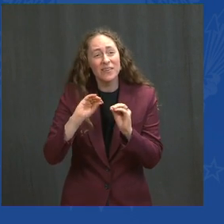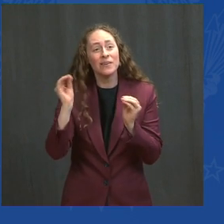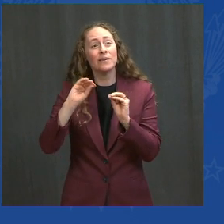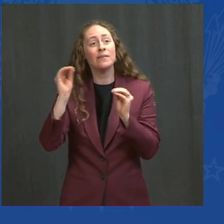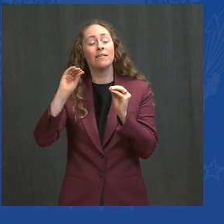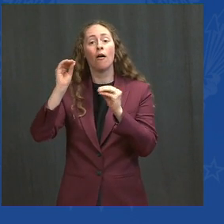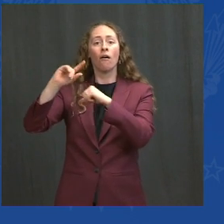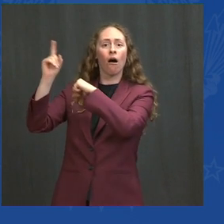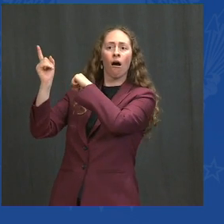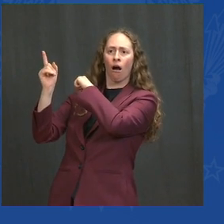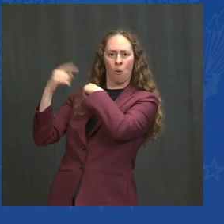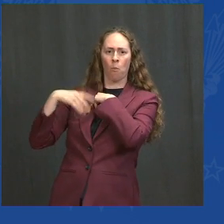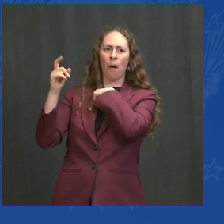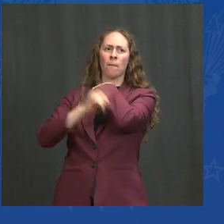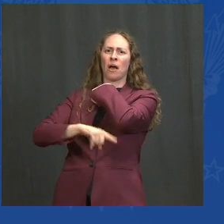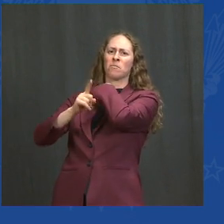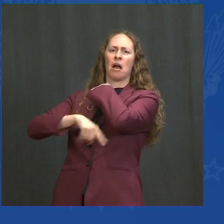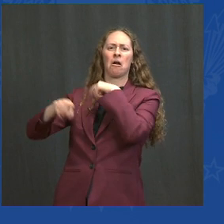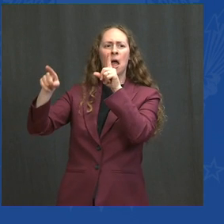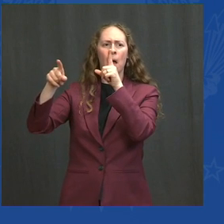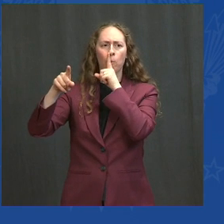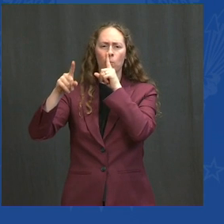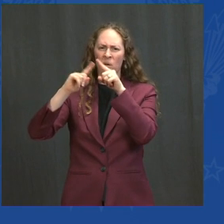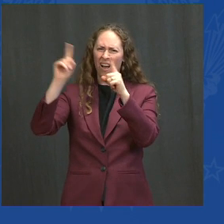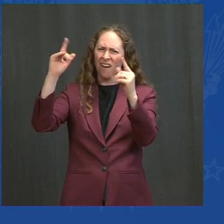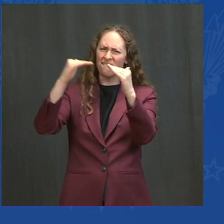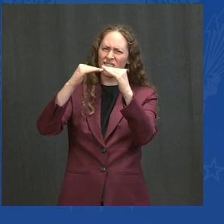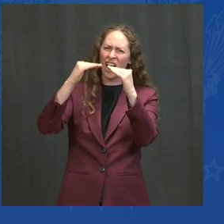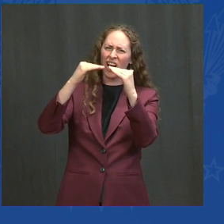I'm just saying, "Let's be fair." If you just set up a minimum tax --